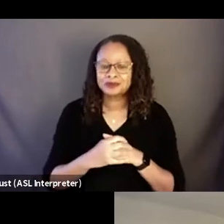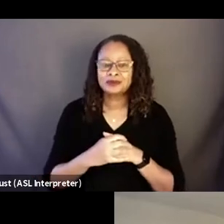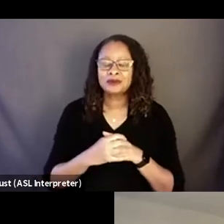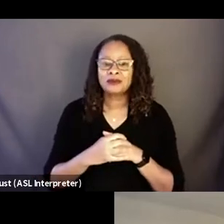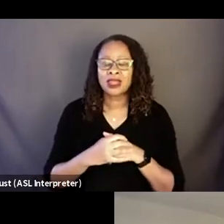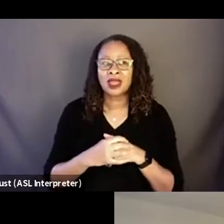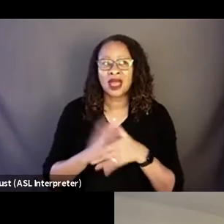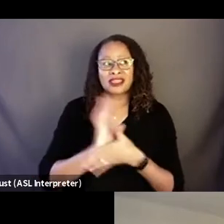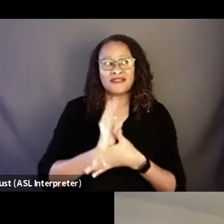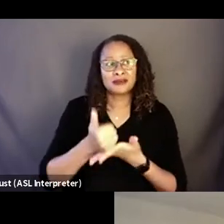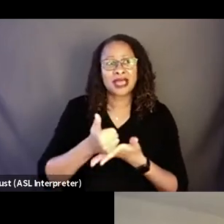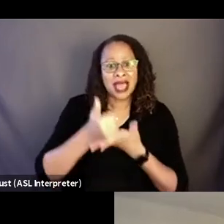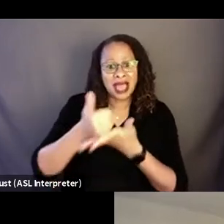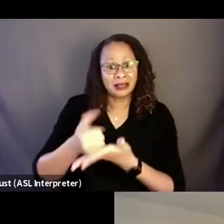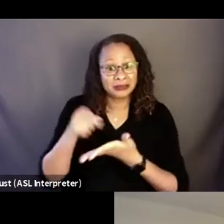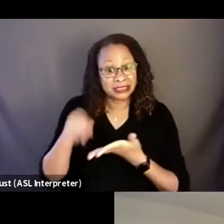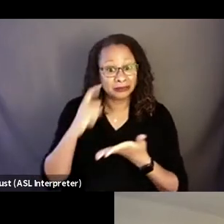He said the film helped him recognize and accept